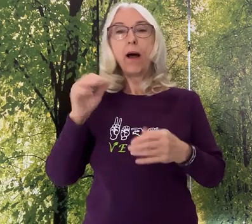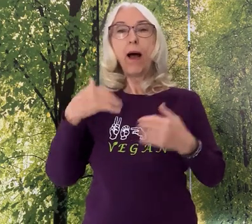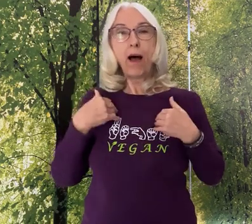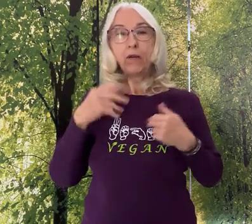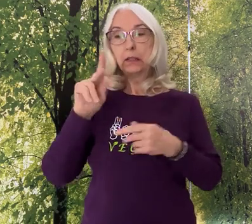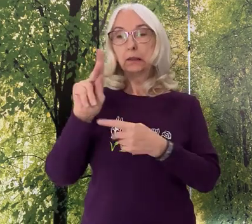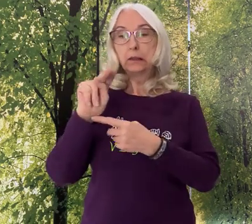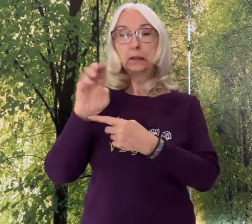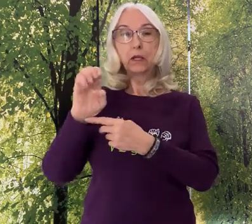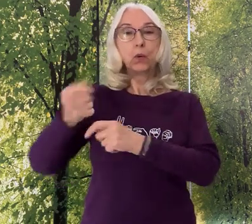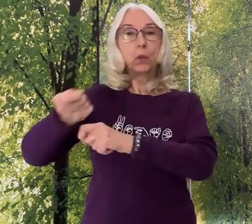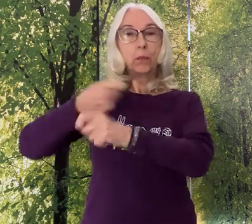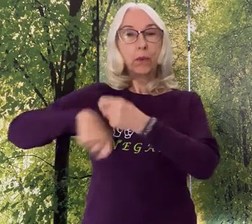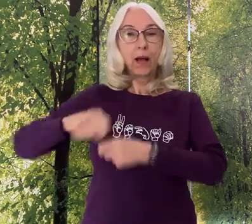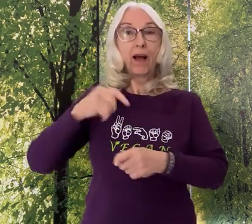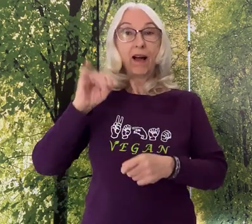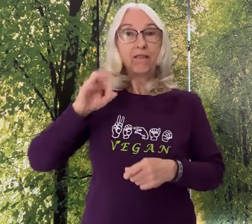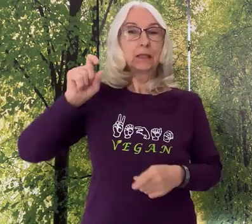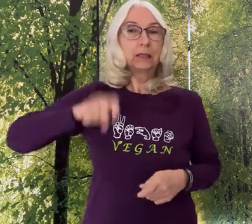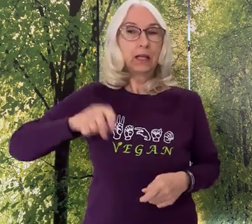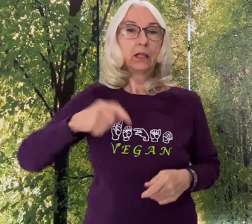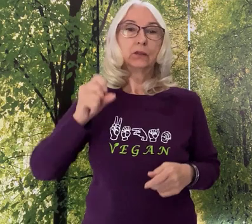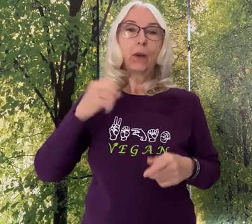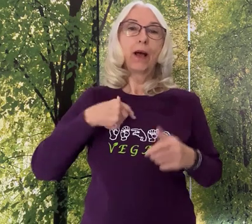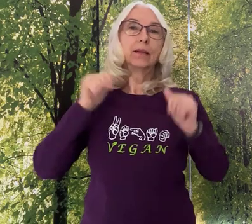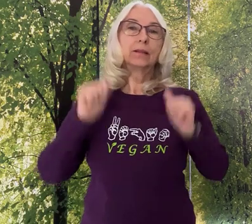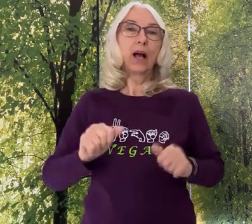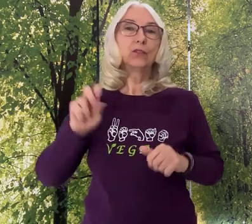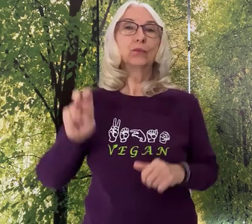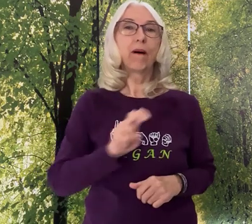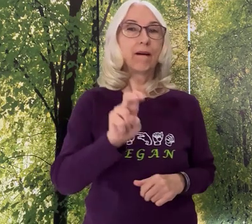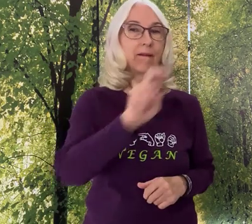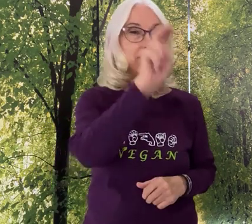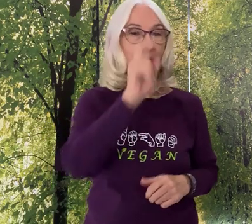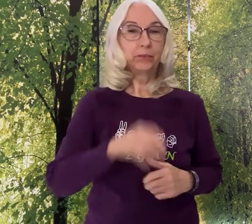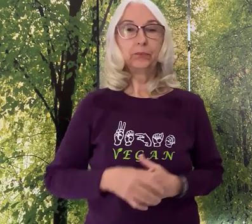in having knee replacements, if necessary, so I could continue to travel.